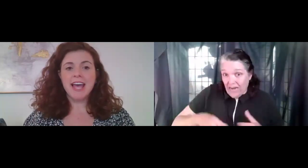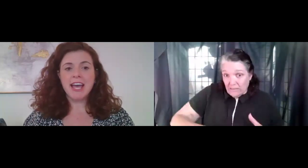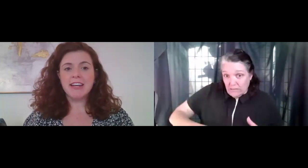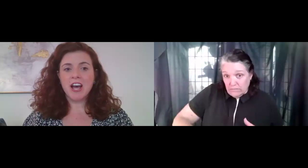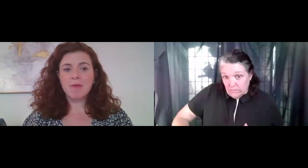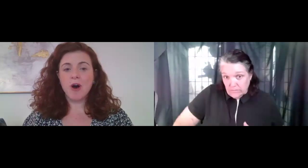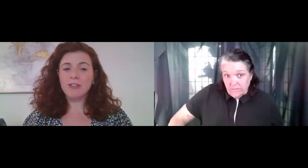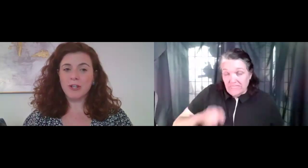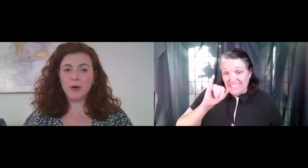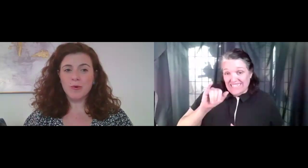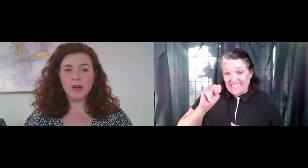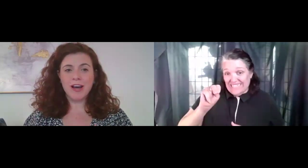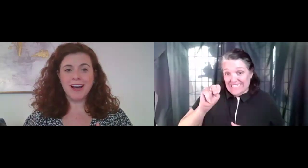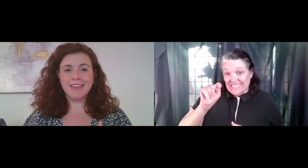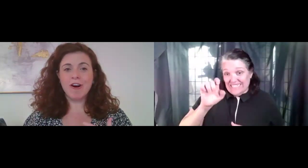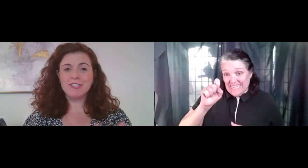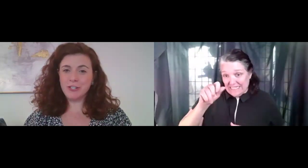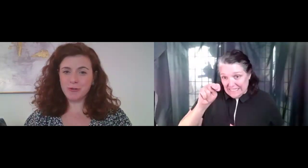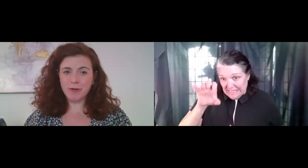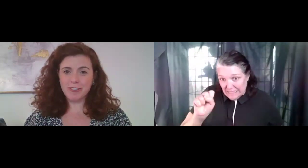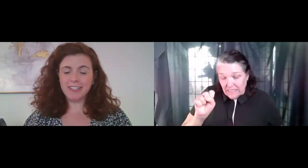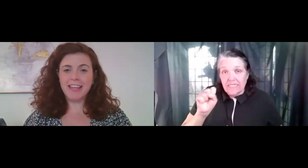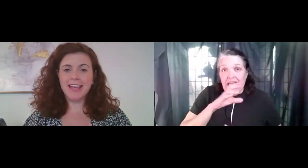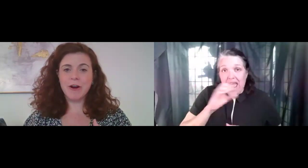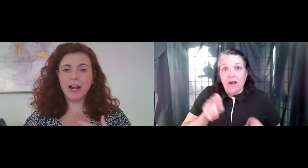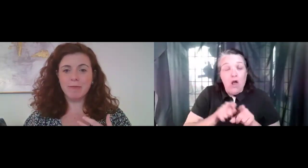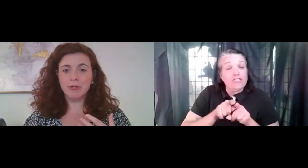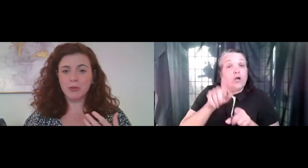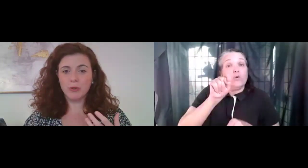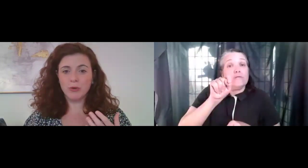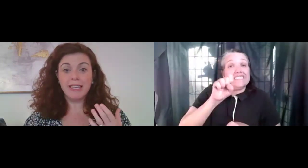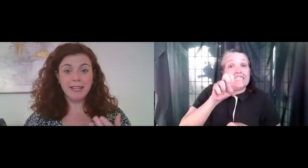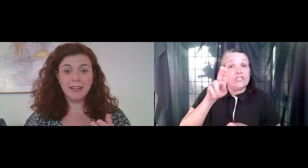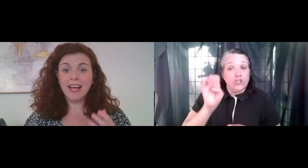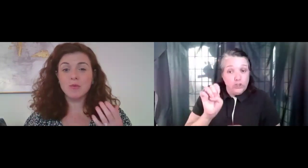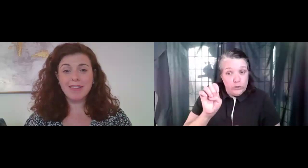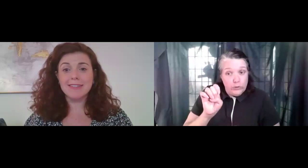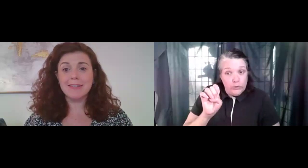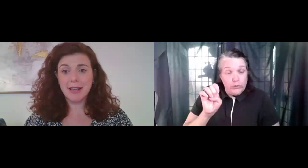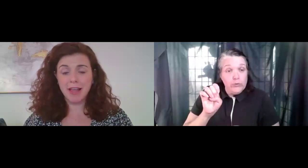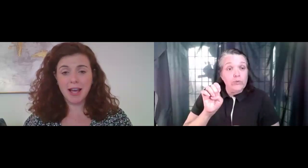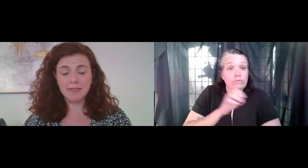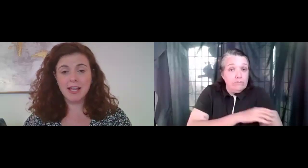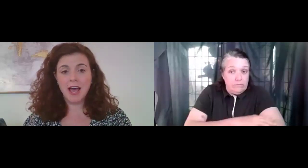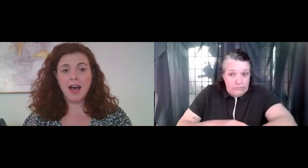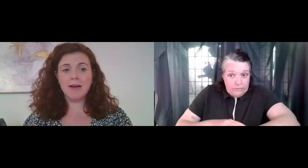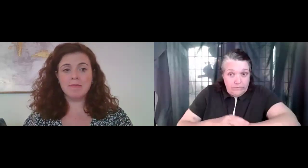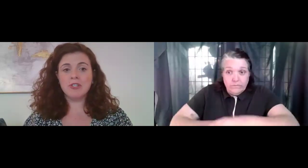And then also there are tissue donors and they are able to heal as well as save lives.